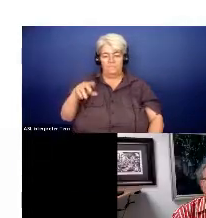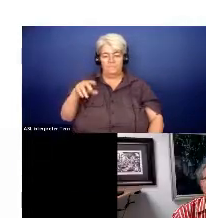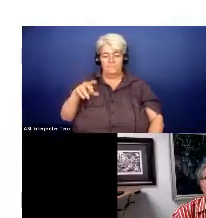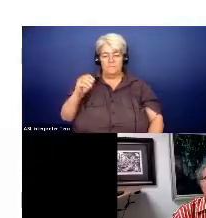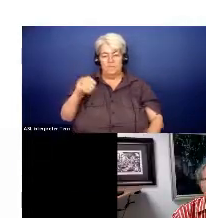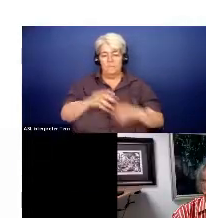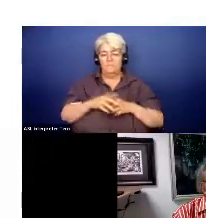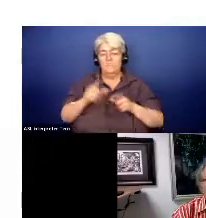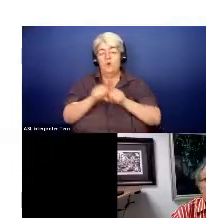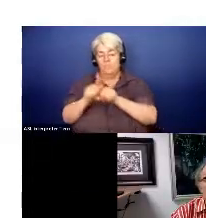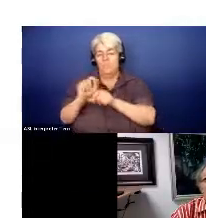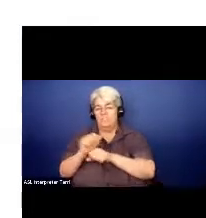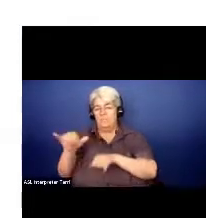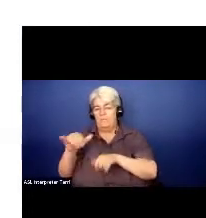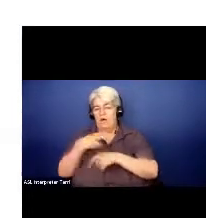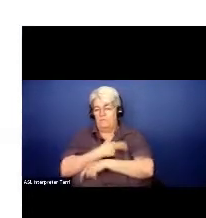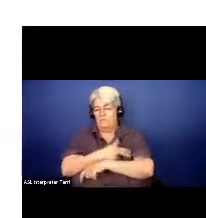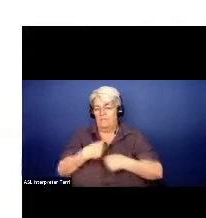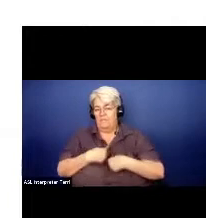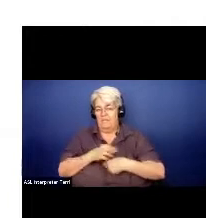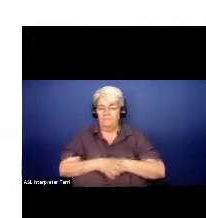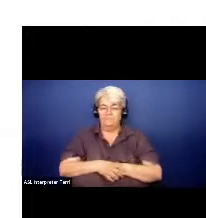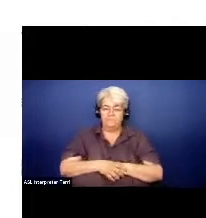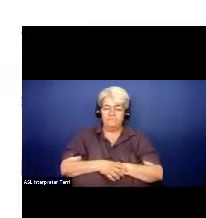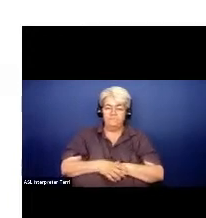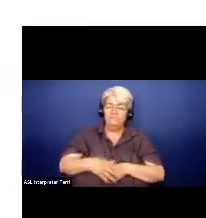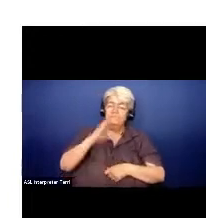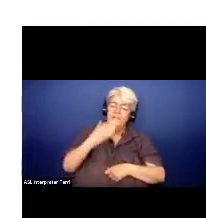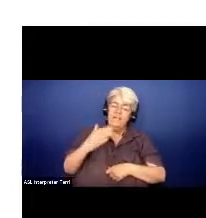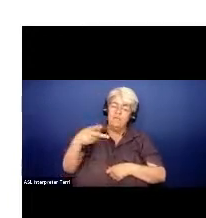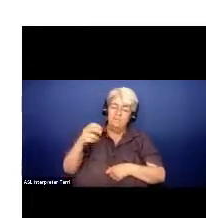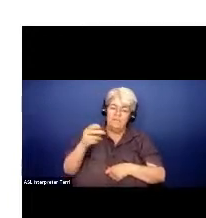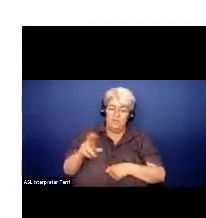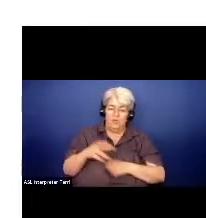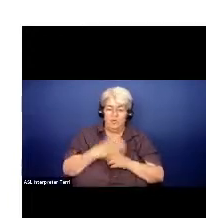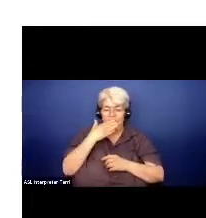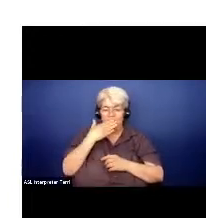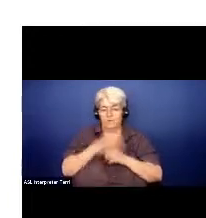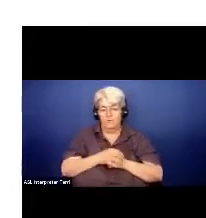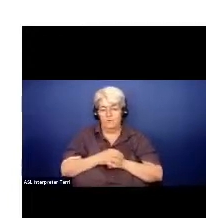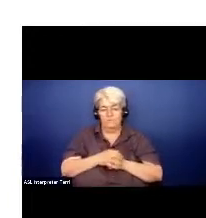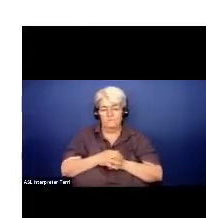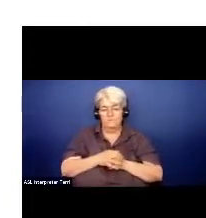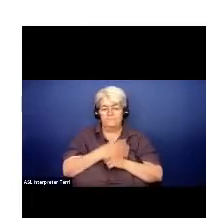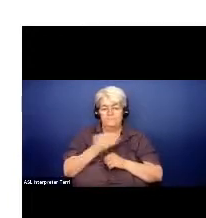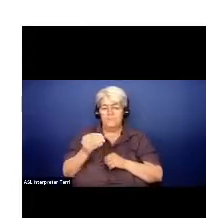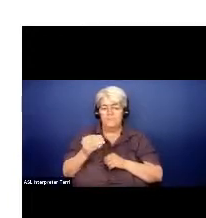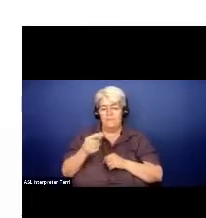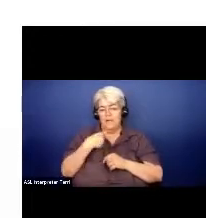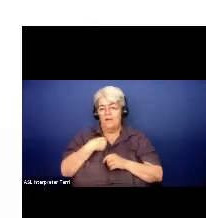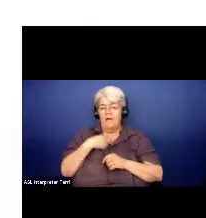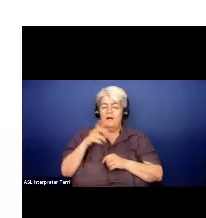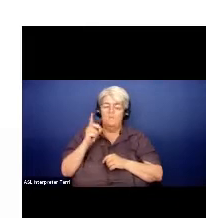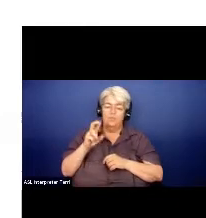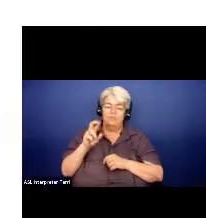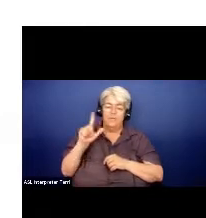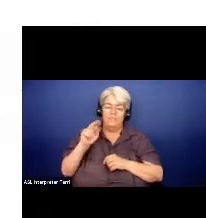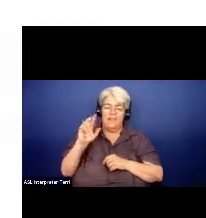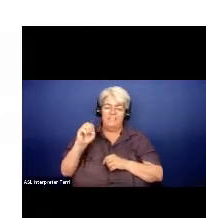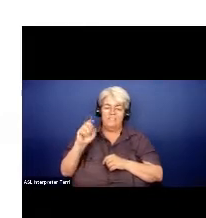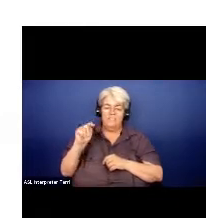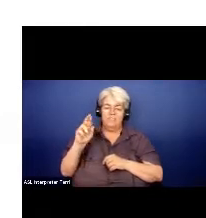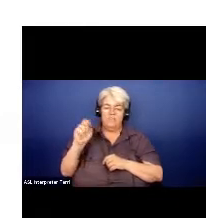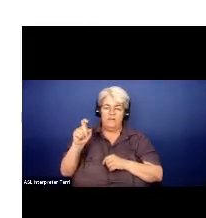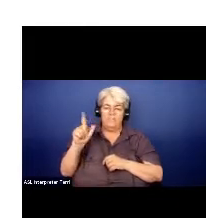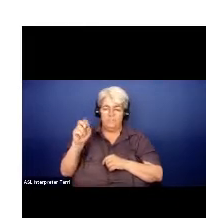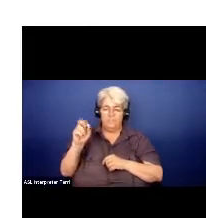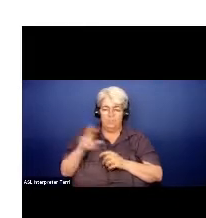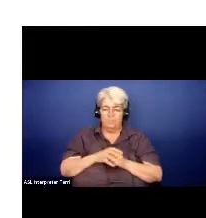Thank you, Peter. Thank you very much. My name is Dr. Lance Trexler. I'm more than